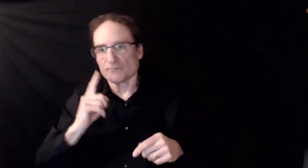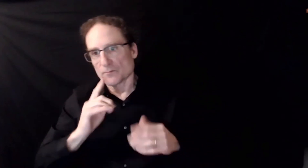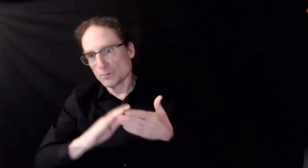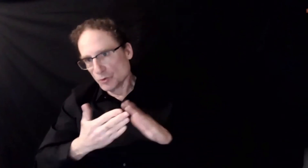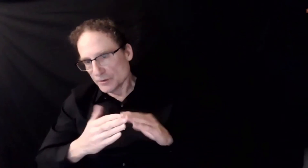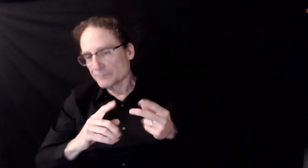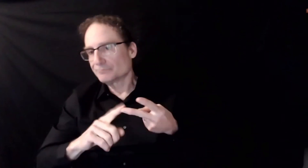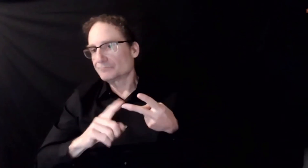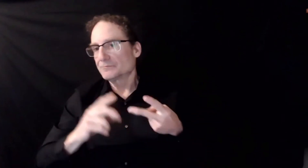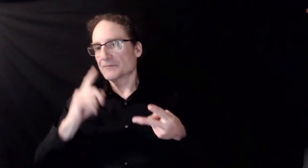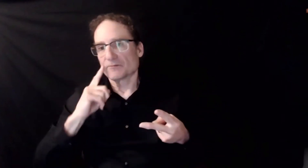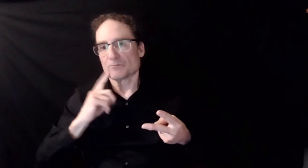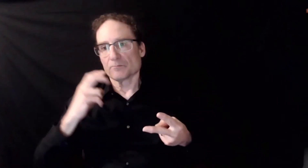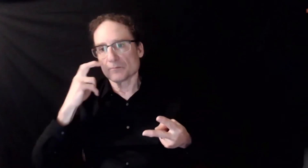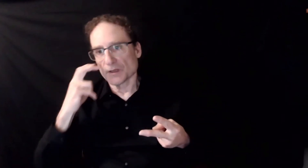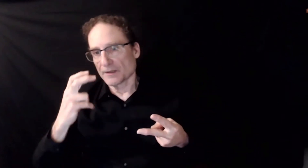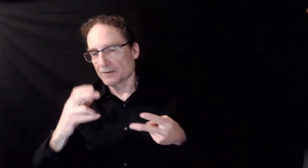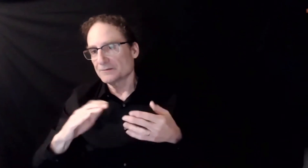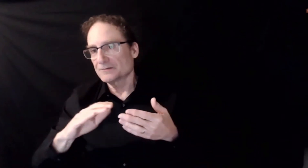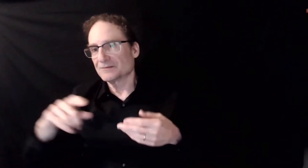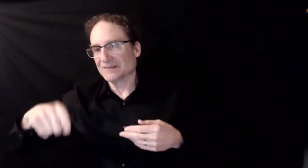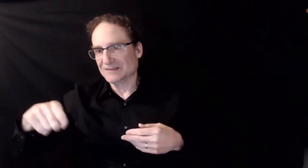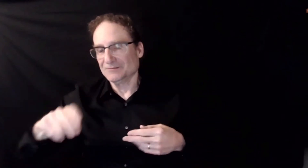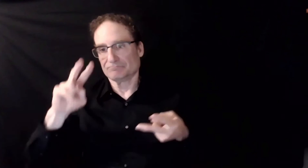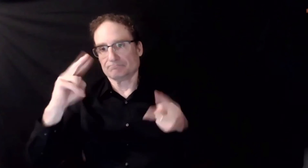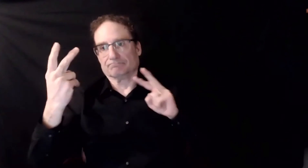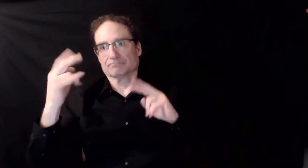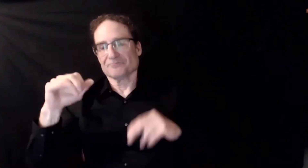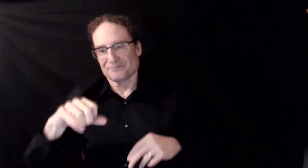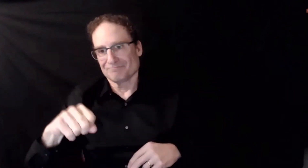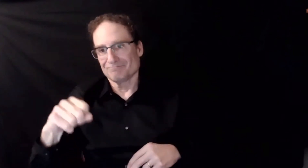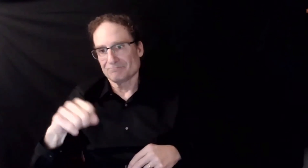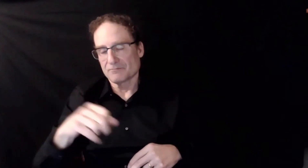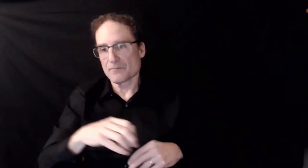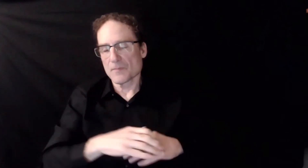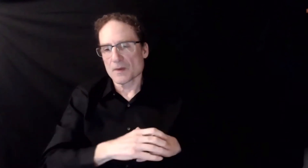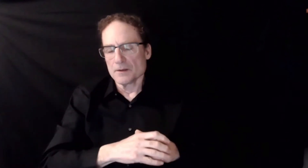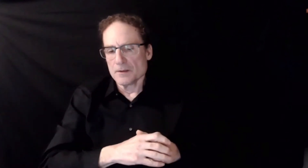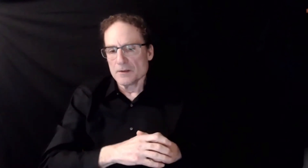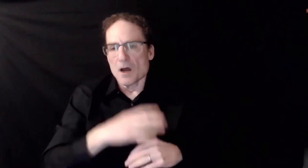and they have needs just as the deaf community, the deafblind community, and the hard of hearing community has needs,